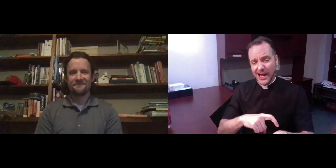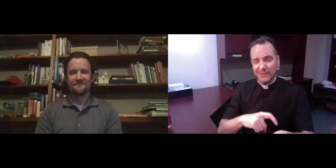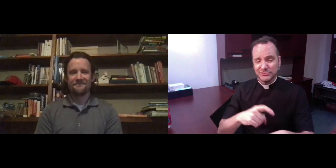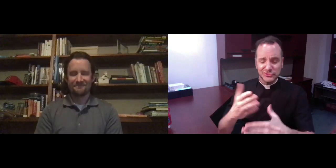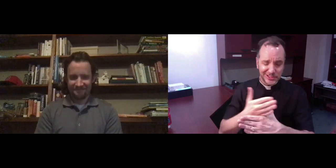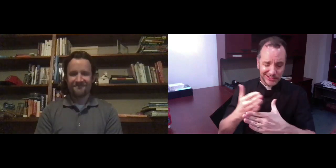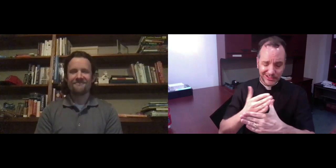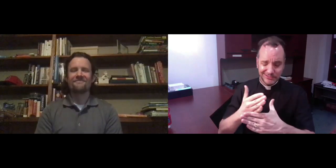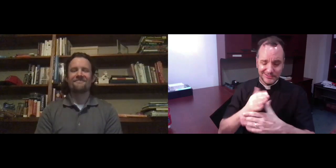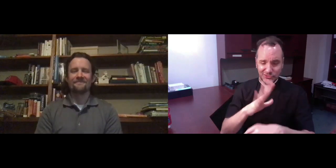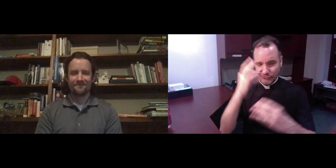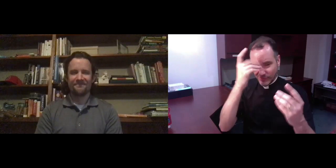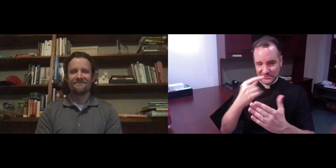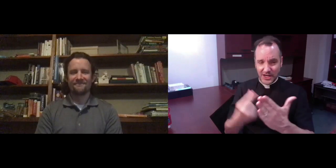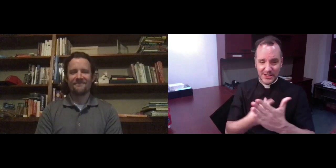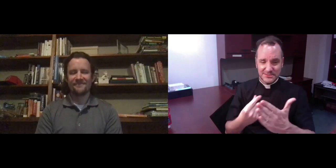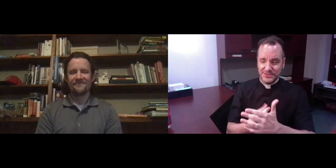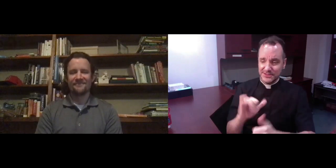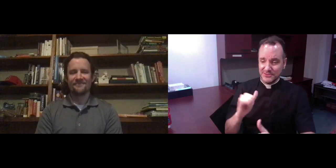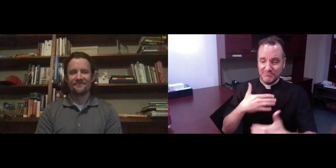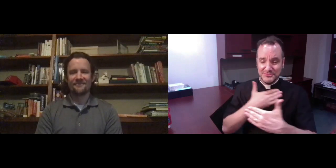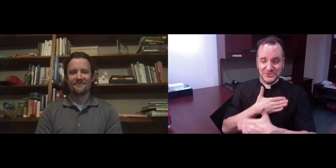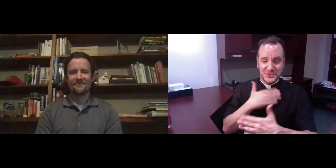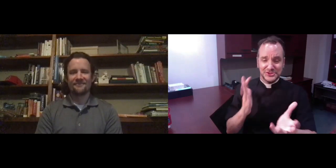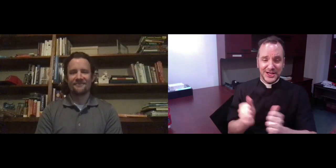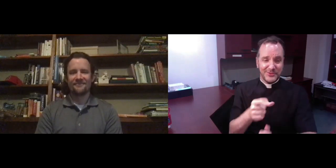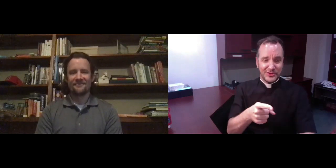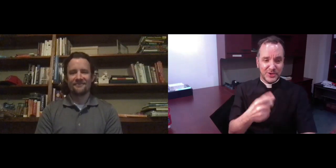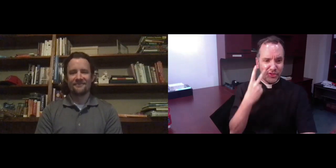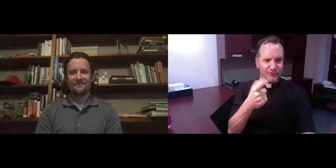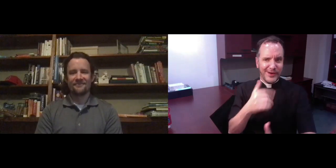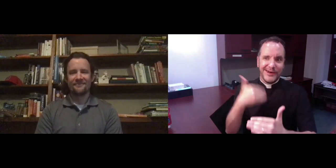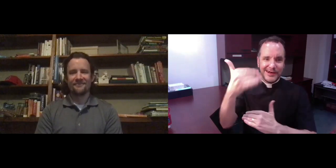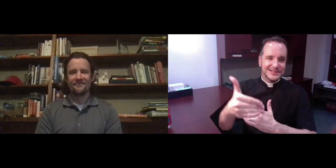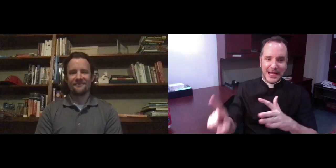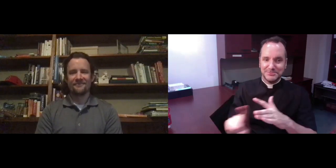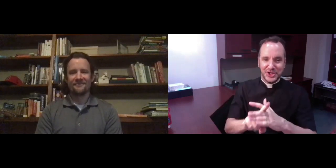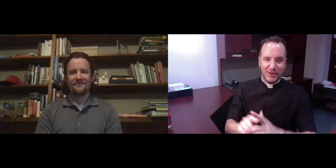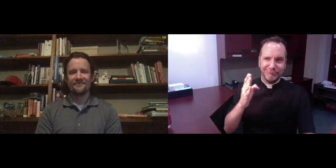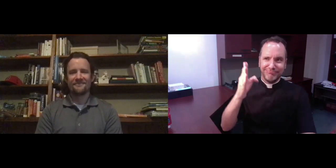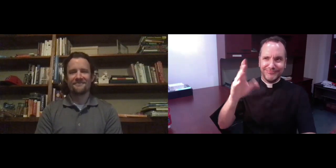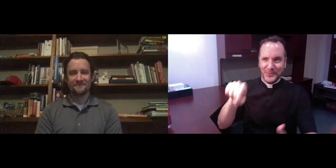Well, thank you, Kyle, for your time and for sharing your reflections with us. I really appreciate you talking with us, and I